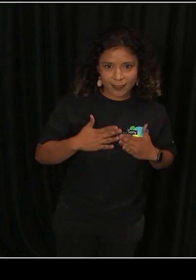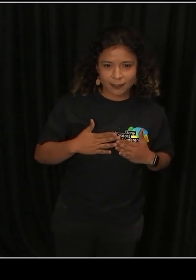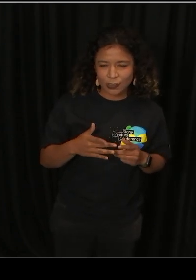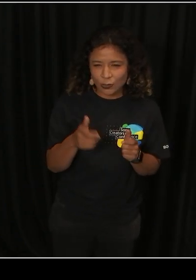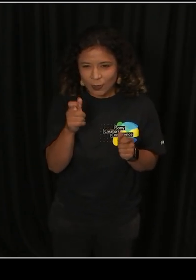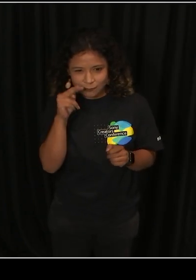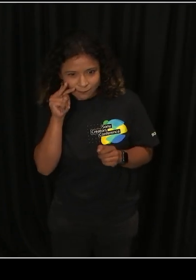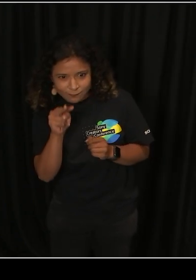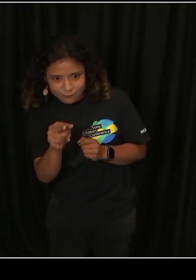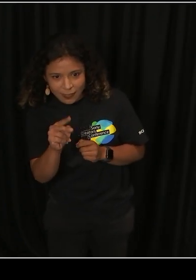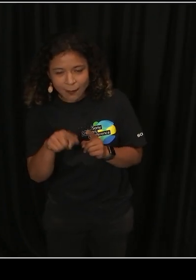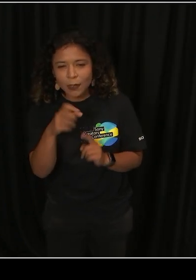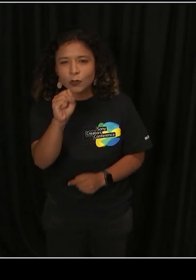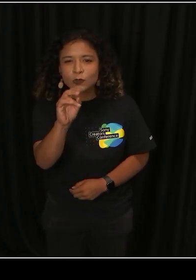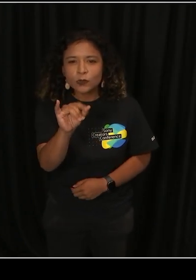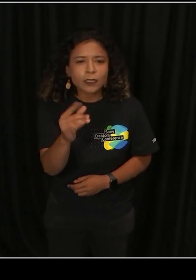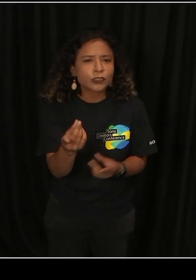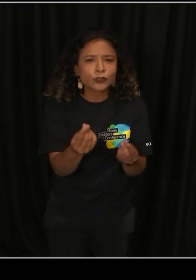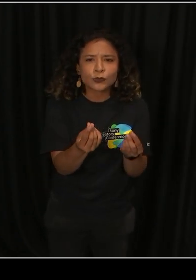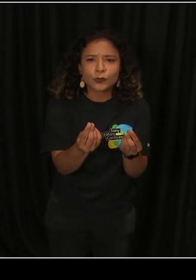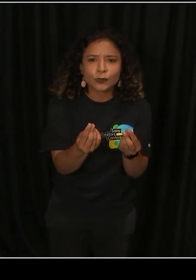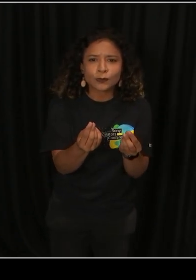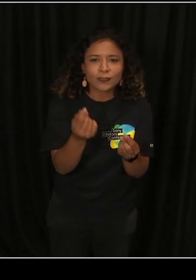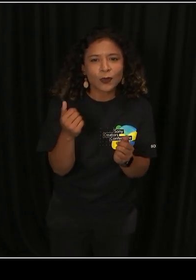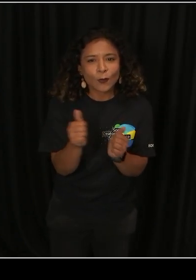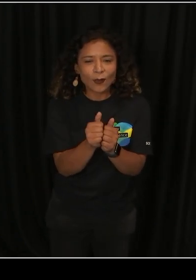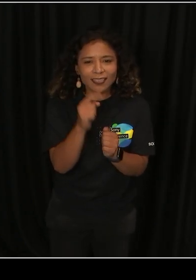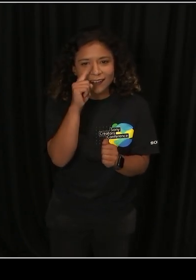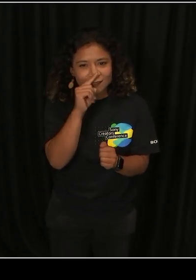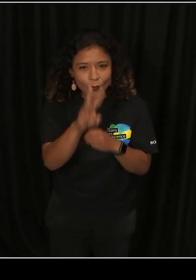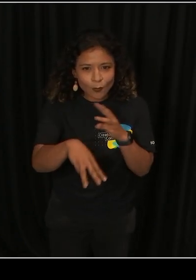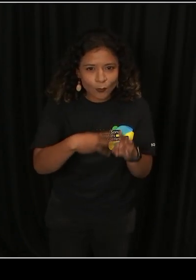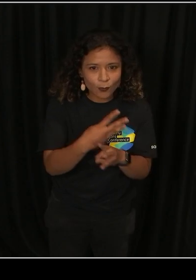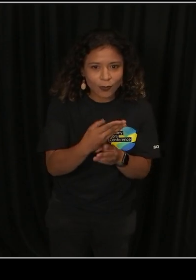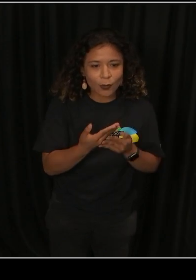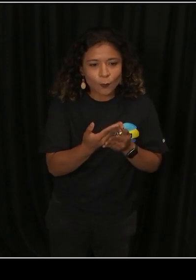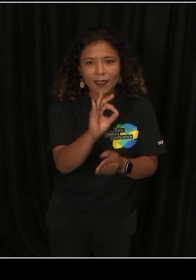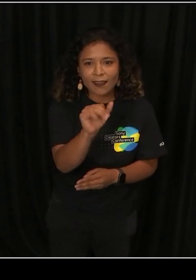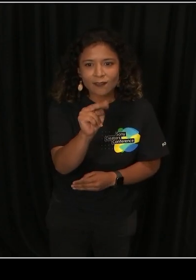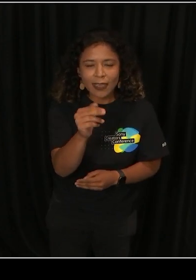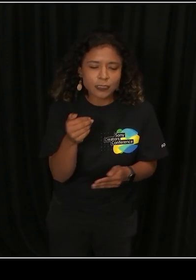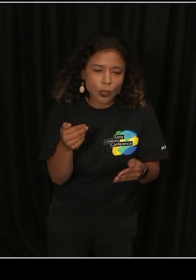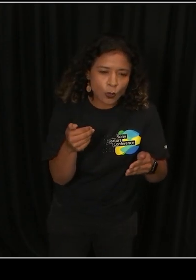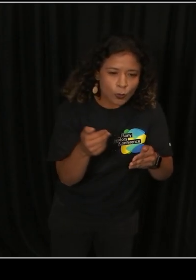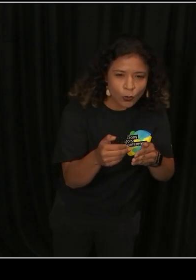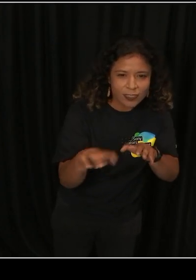into what Sony is doing in the virtual realm to bring fans closer to the action. But first, introductions.